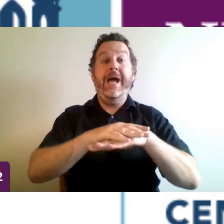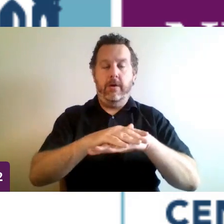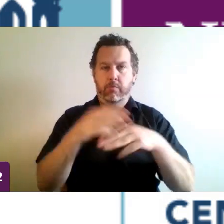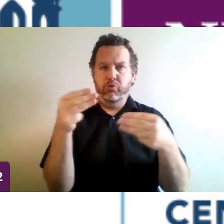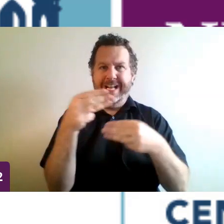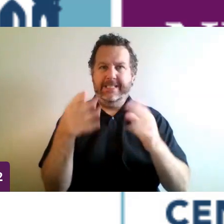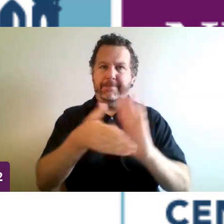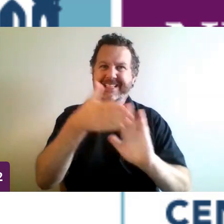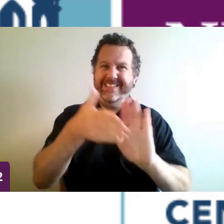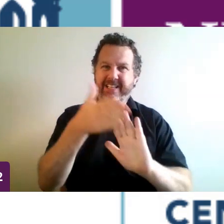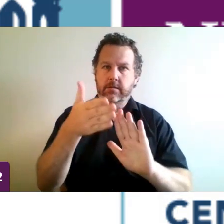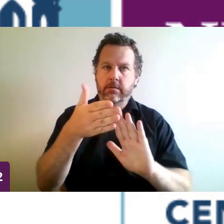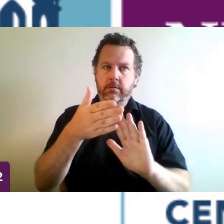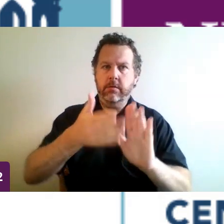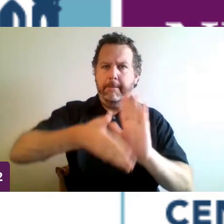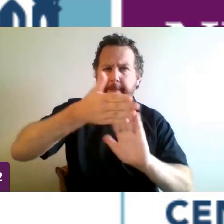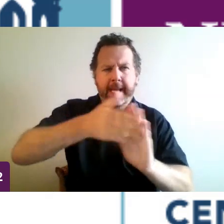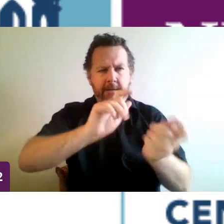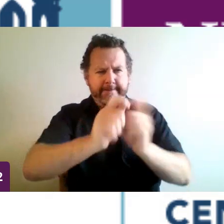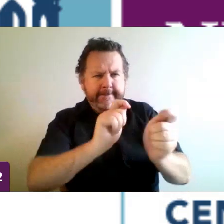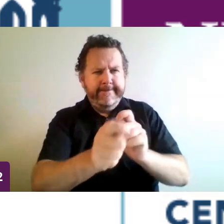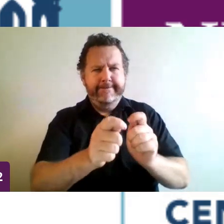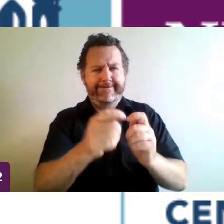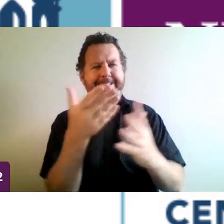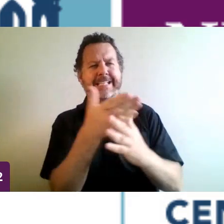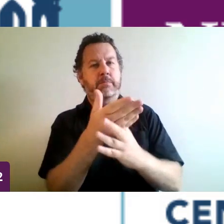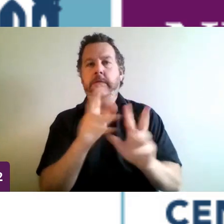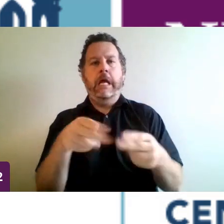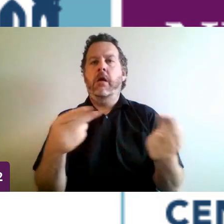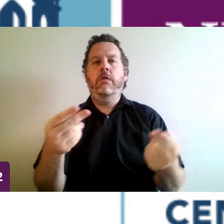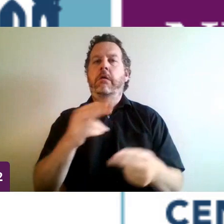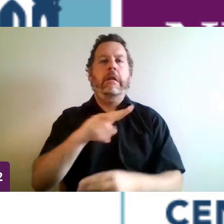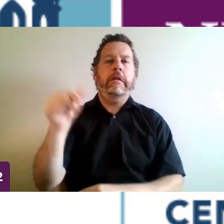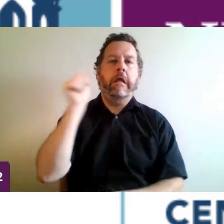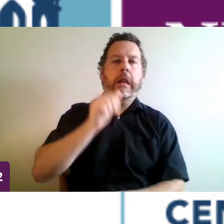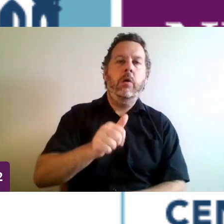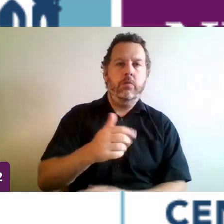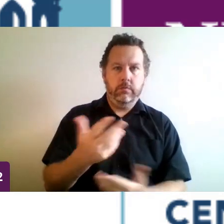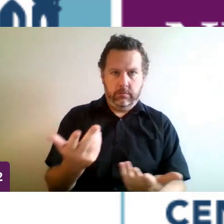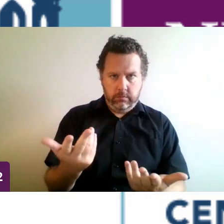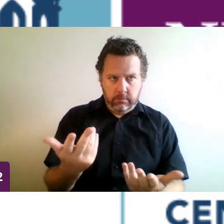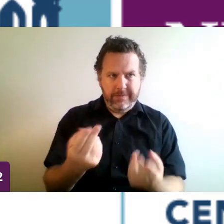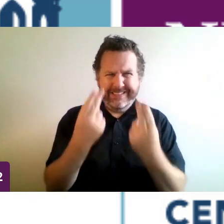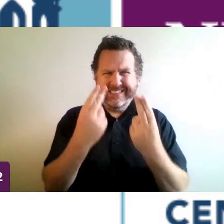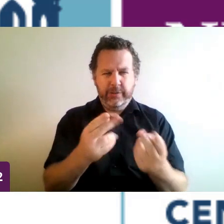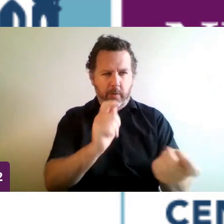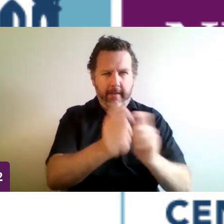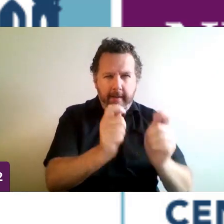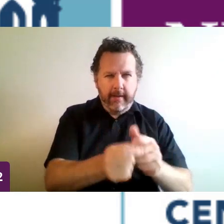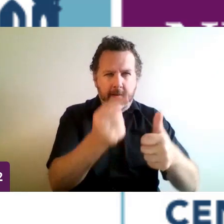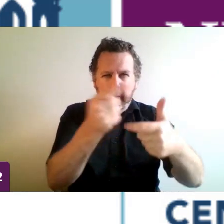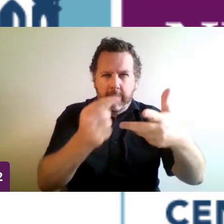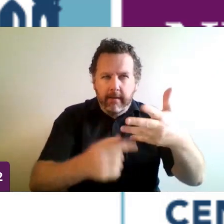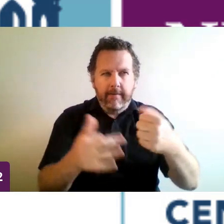cannot be made accessible in the myriad of ways for disabled people. If you are a wheelchair user